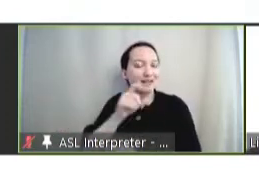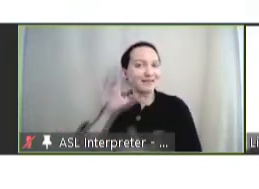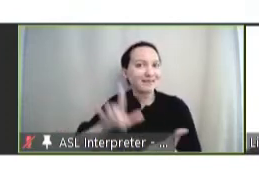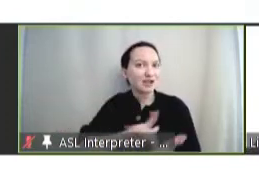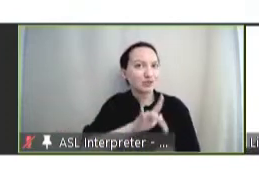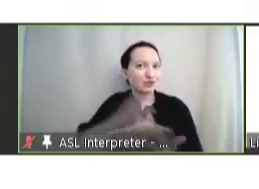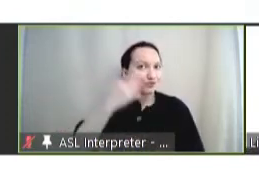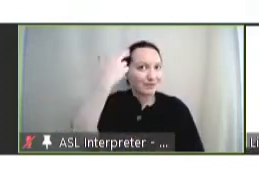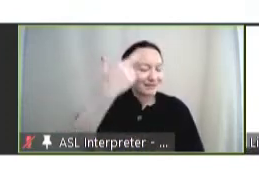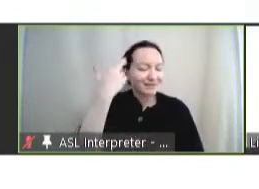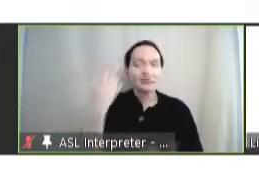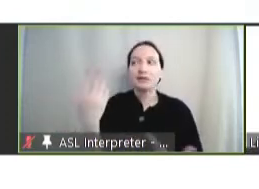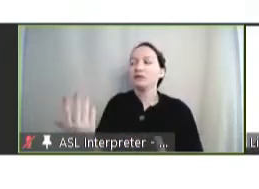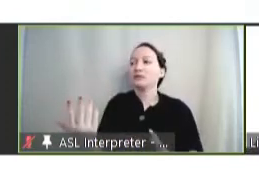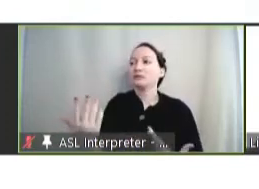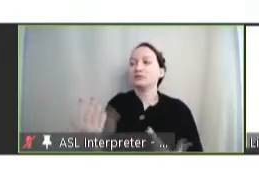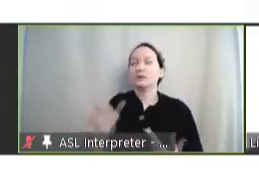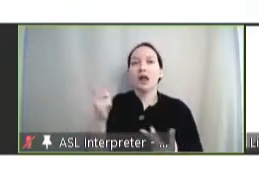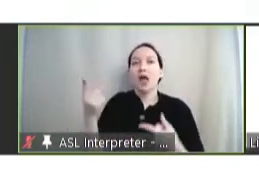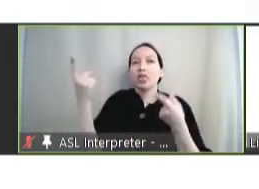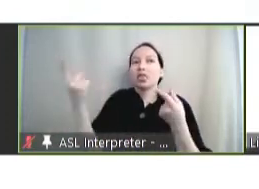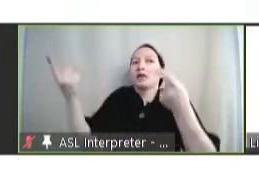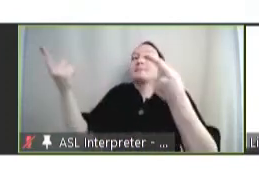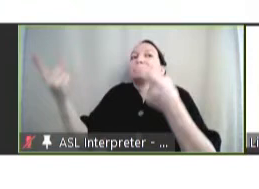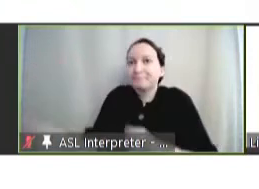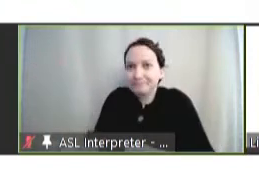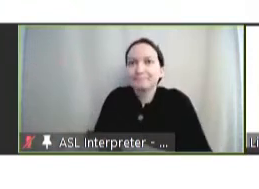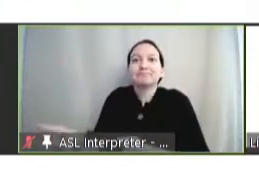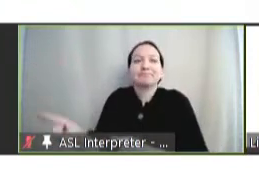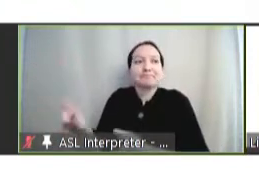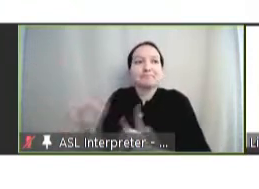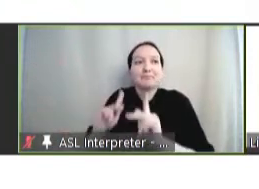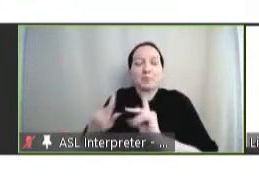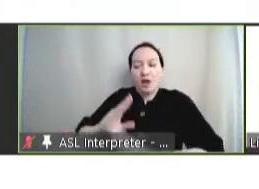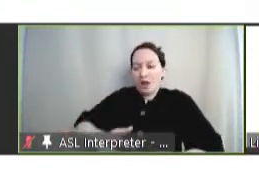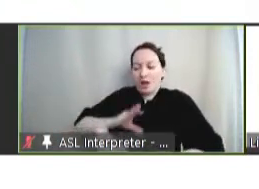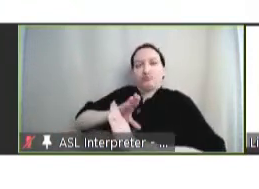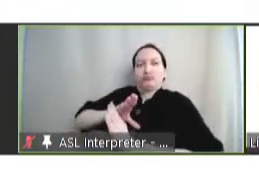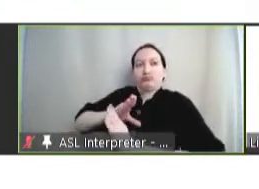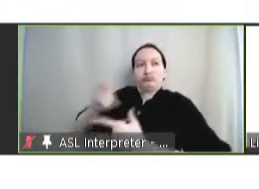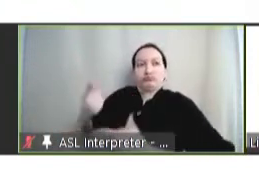that would be yet another instance where these barriers are occurring. And it would be an actual